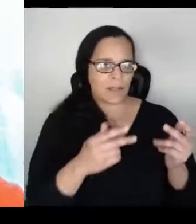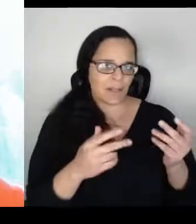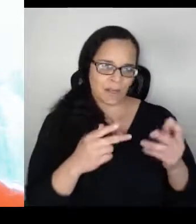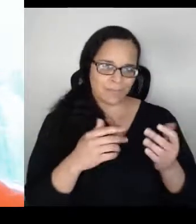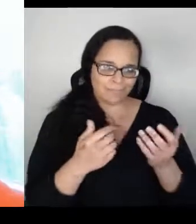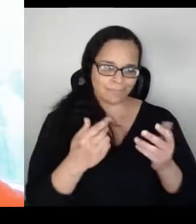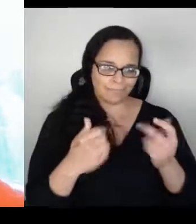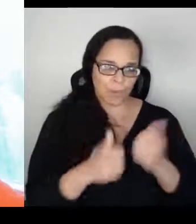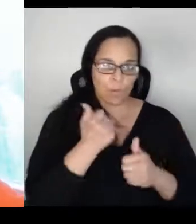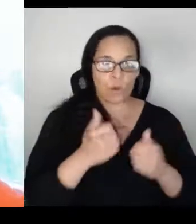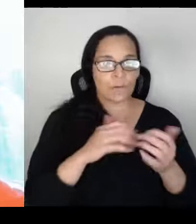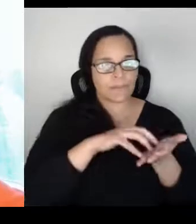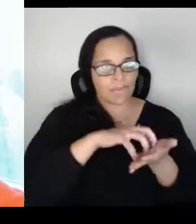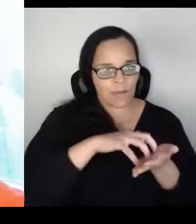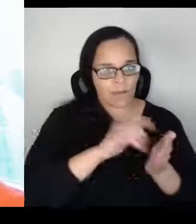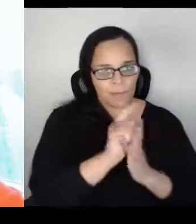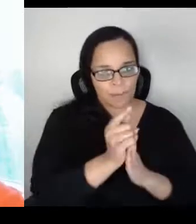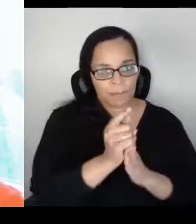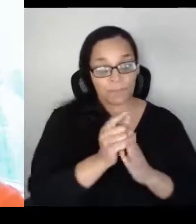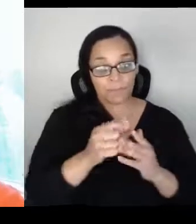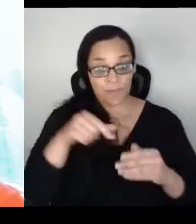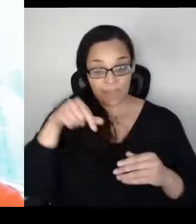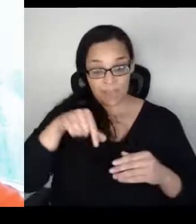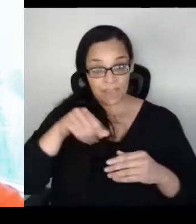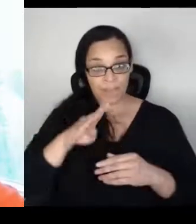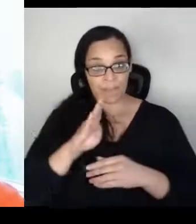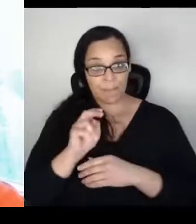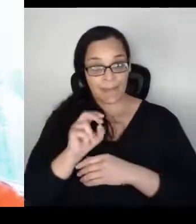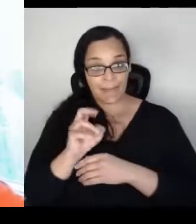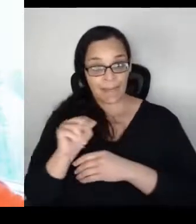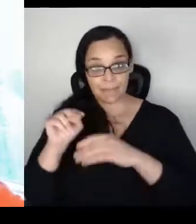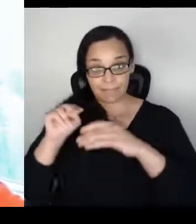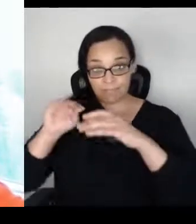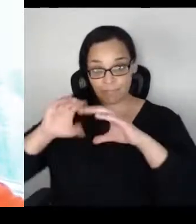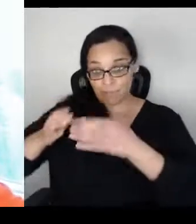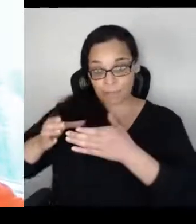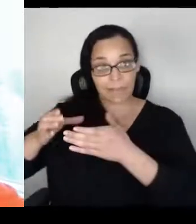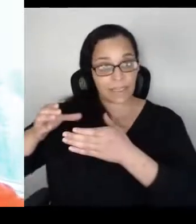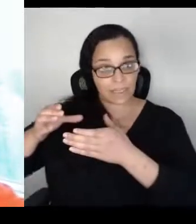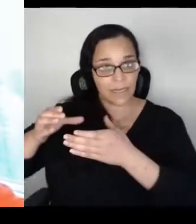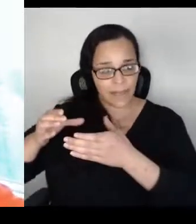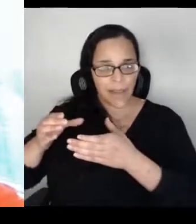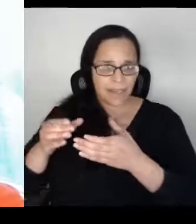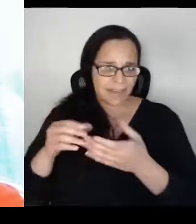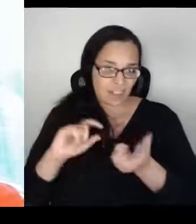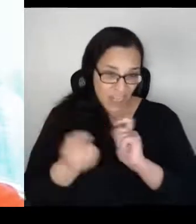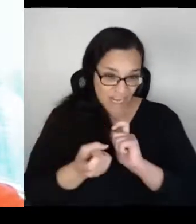Biden administration, what has changed is now the attacks on immigrants are happening more quietly.